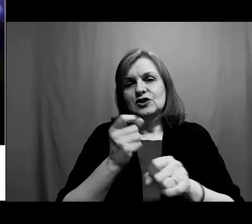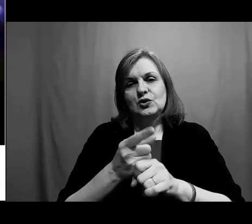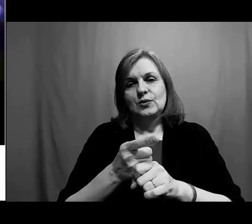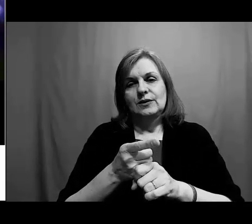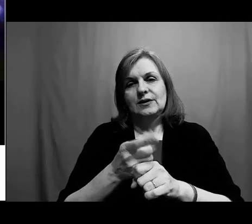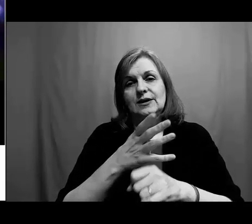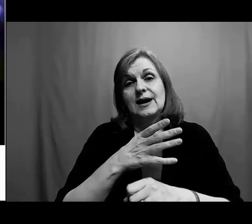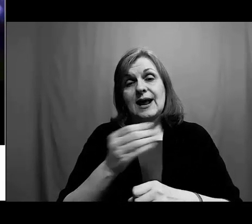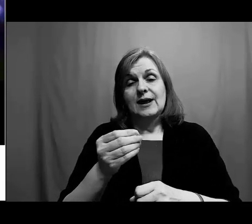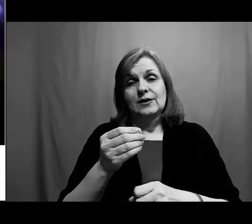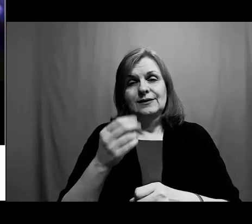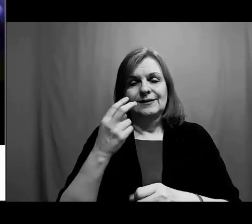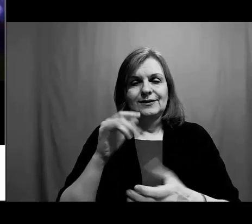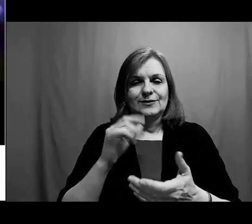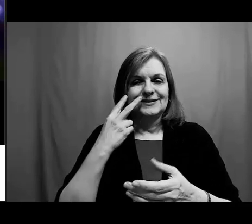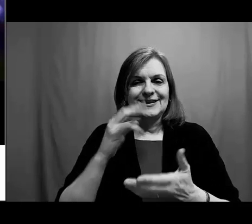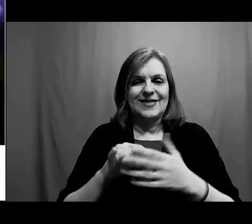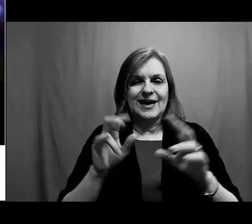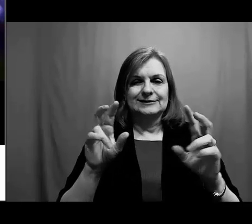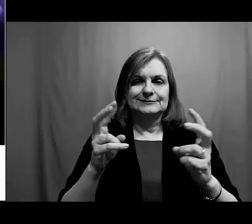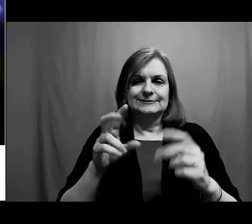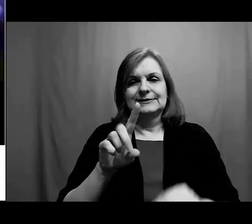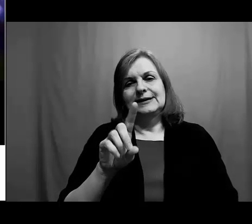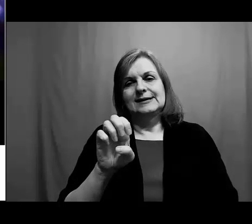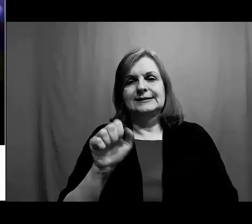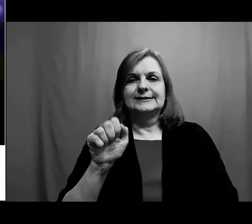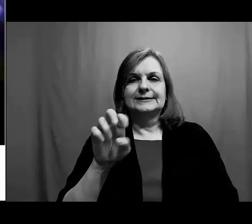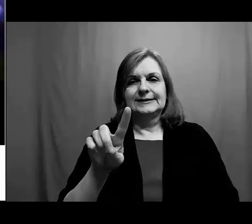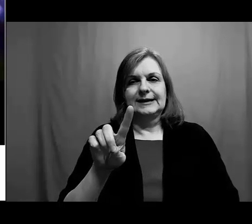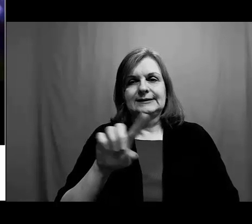and will continue to see this dead zone